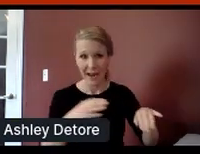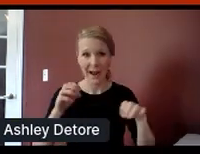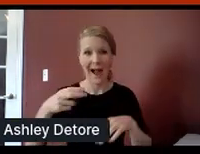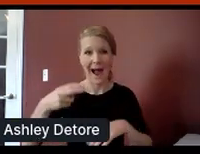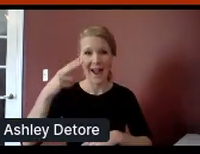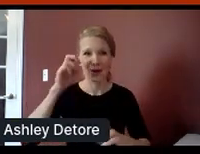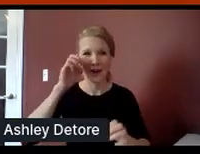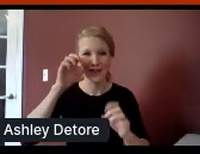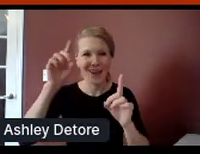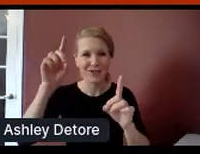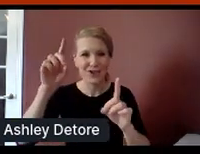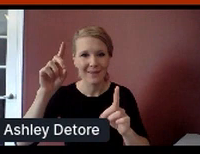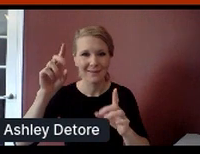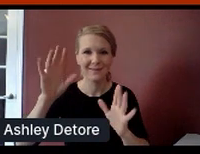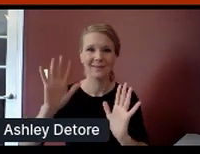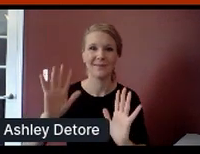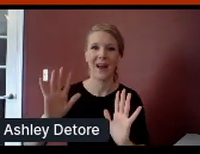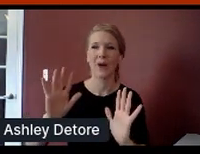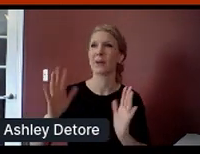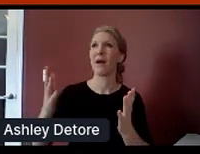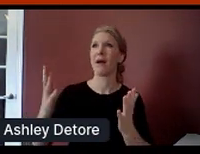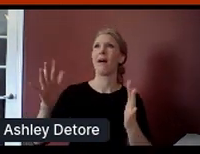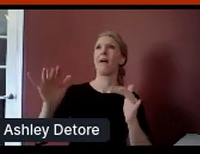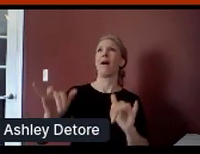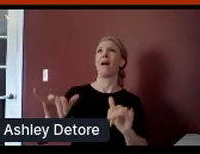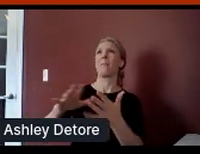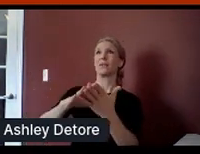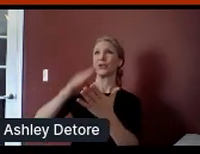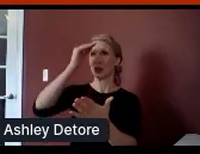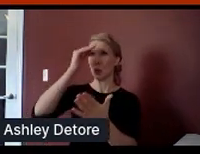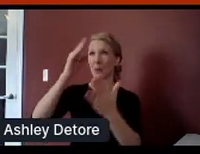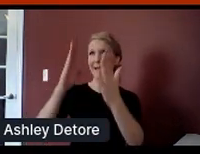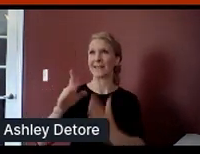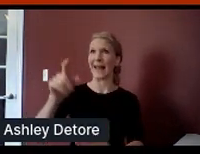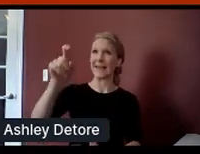Students need to see me. My students need to be able to see me